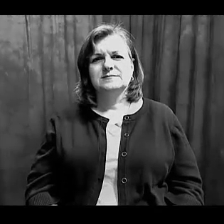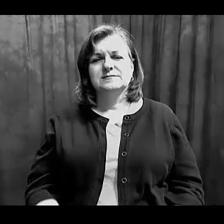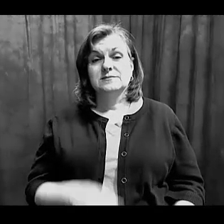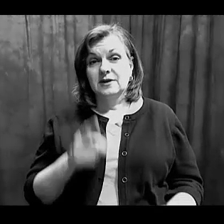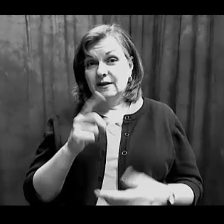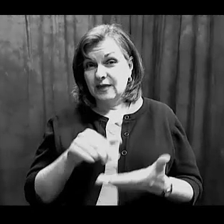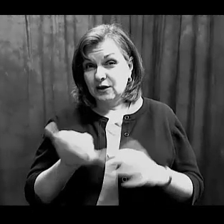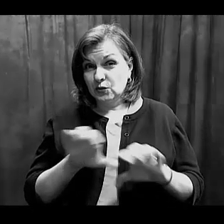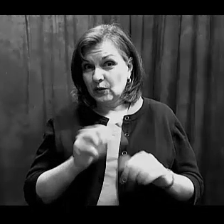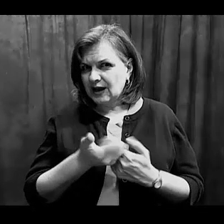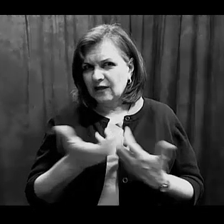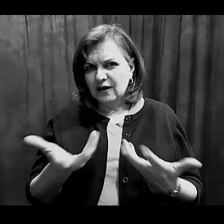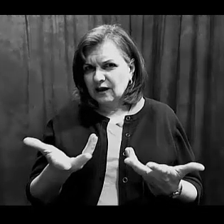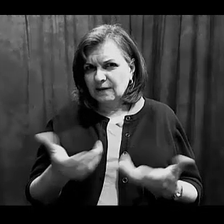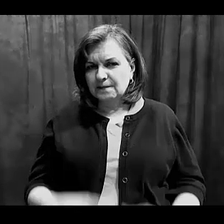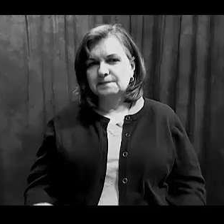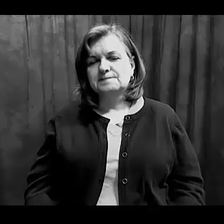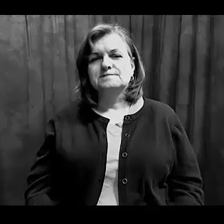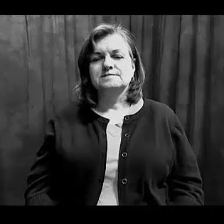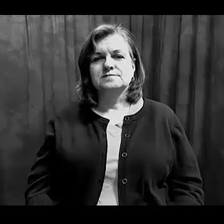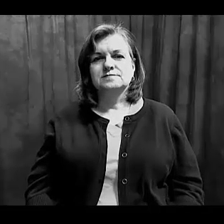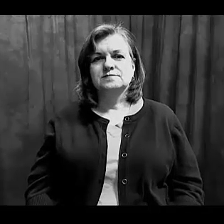what's that gonna do -- does it do anything